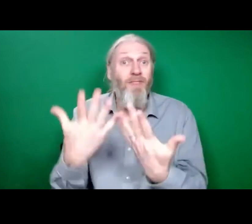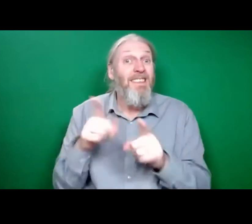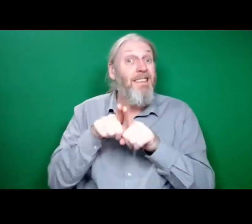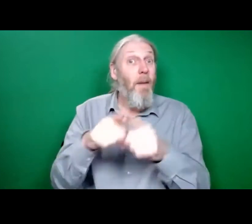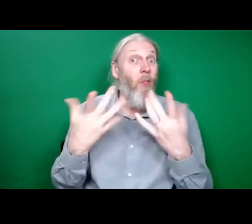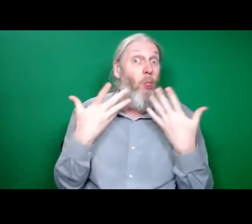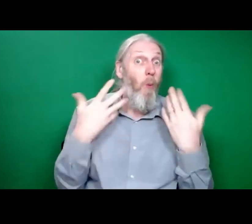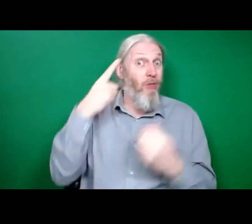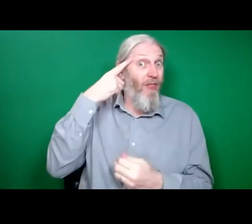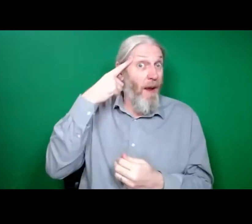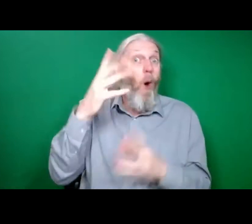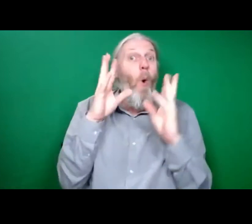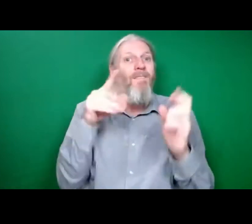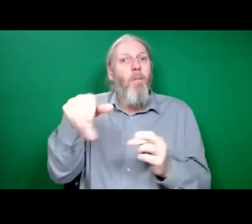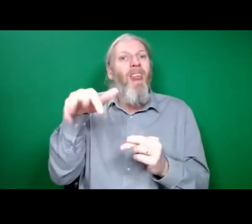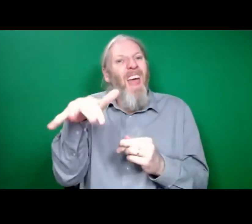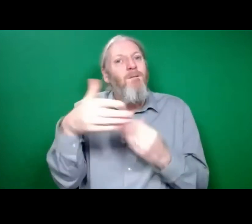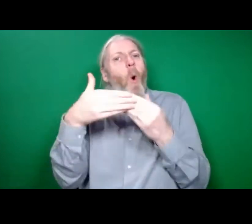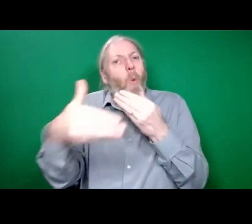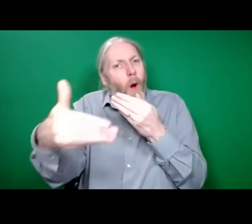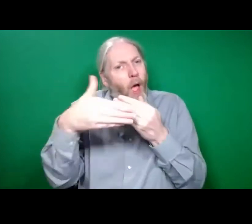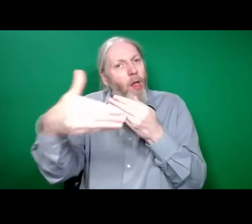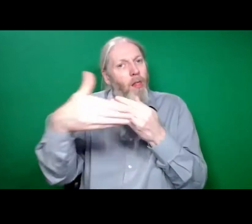He had to change his way of working to be able to utilise this paint.